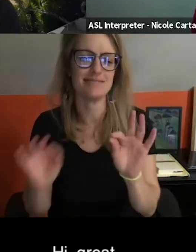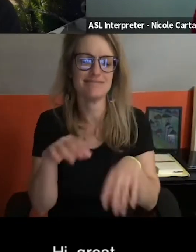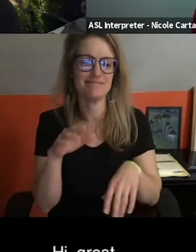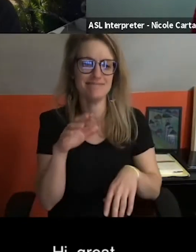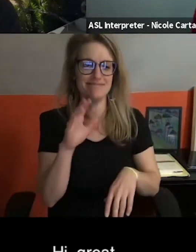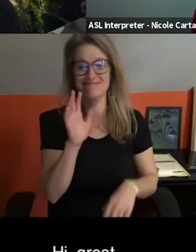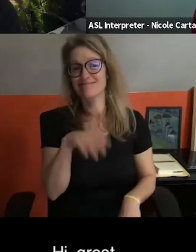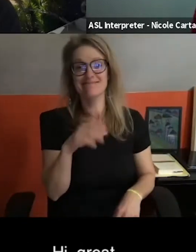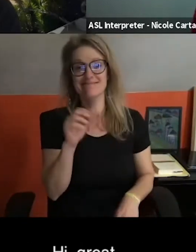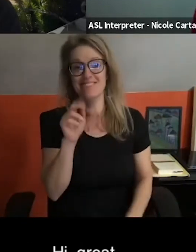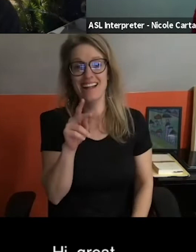hi great